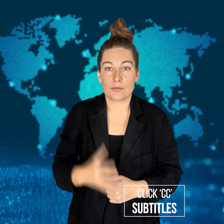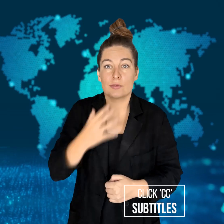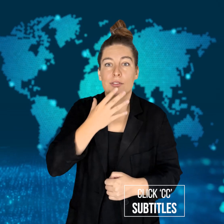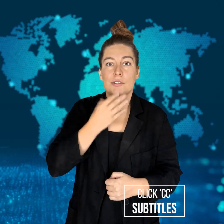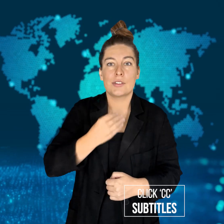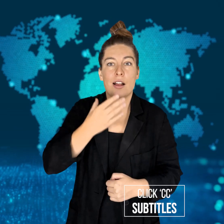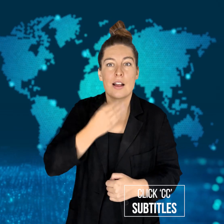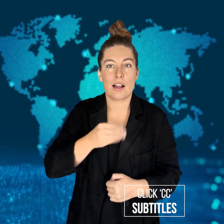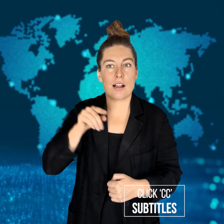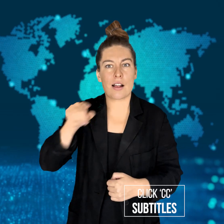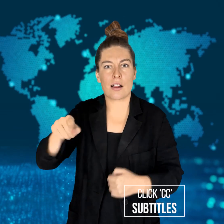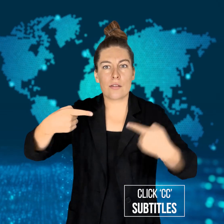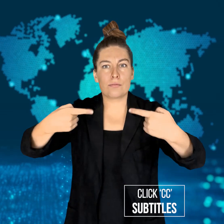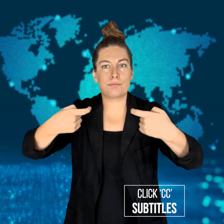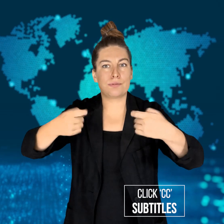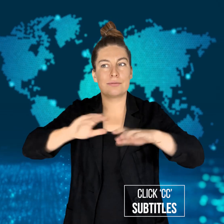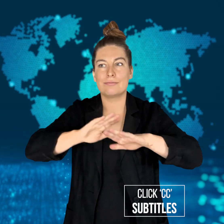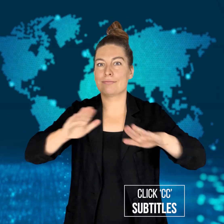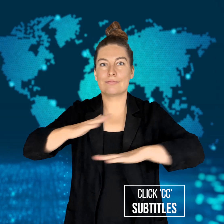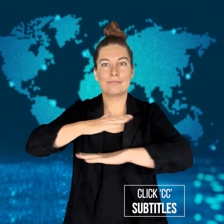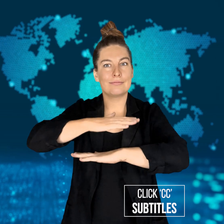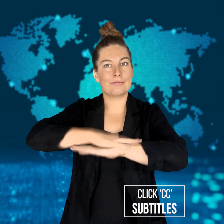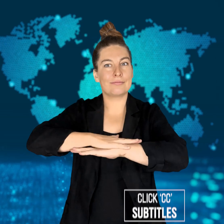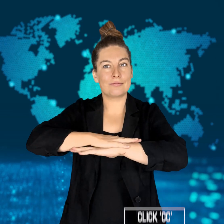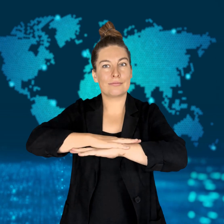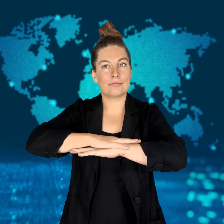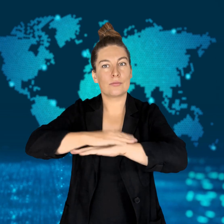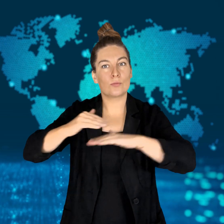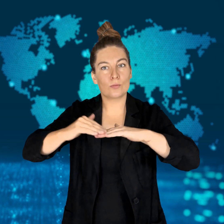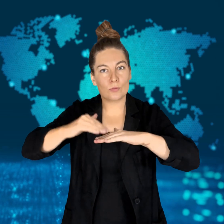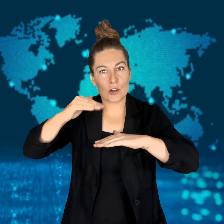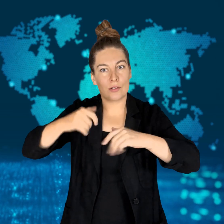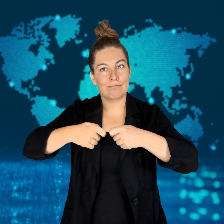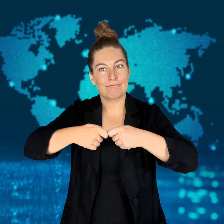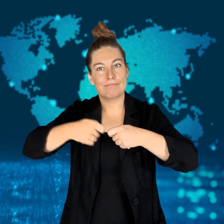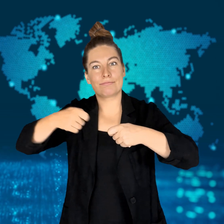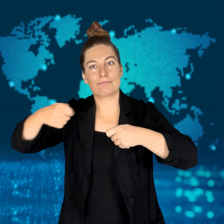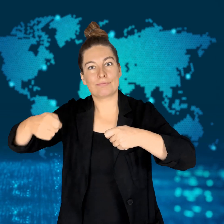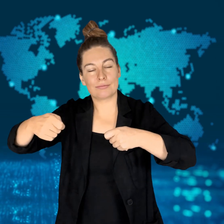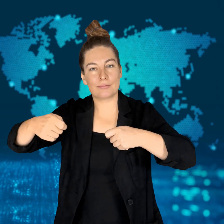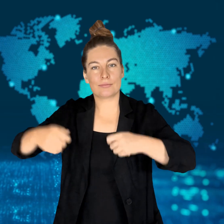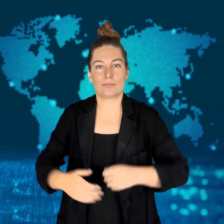Truce extended